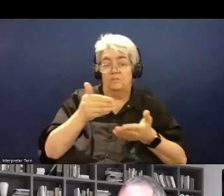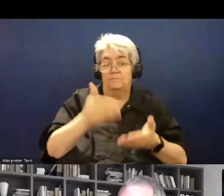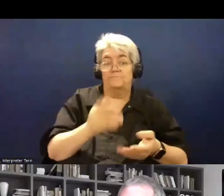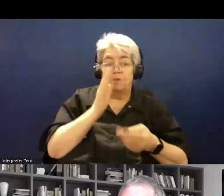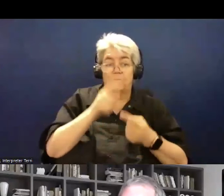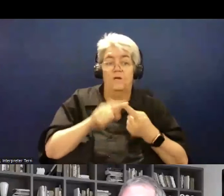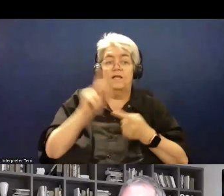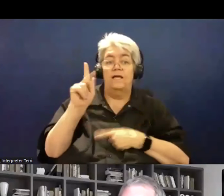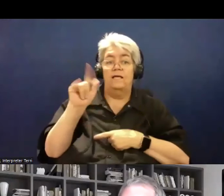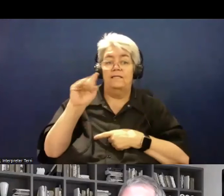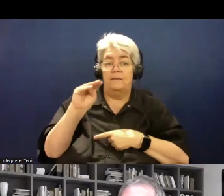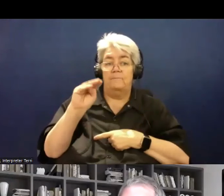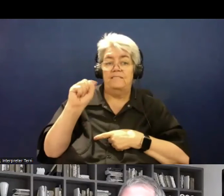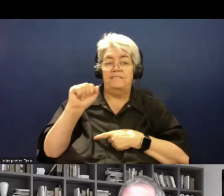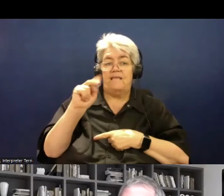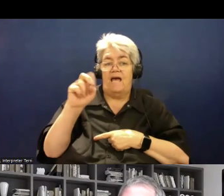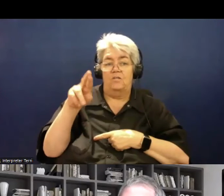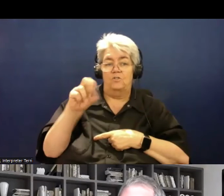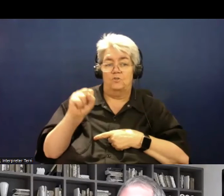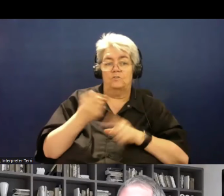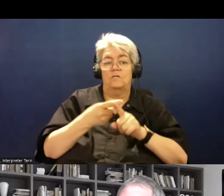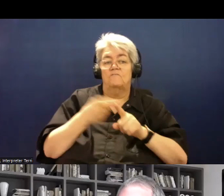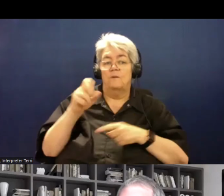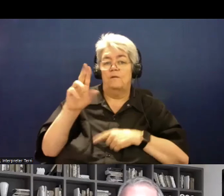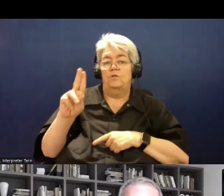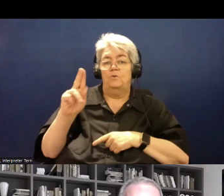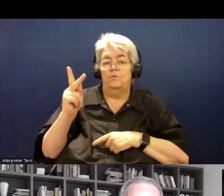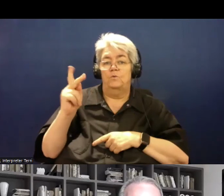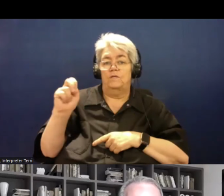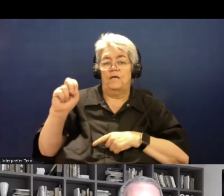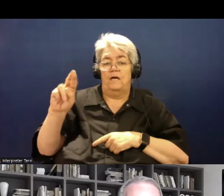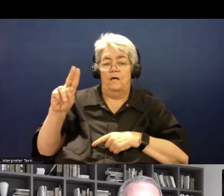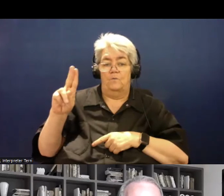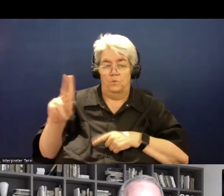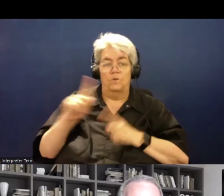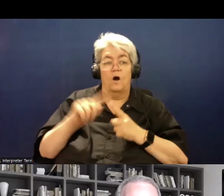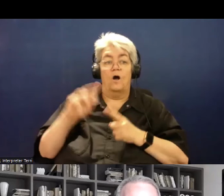KIM SANDERS FROM UKERU ON MARCH 29TH IS SOMETHING THAT ALL OF YOU